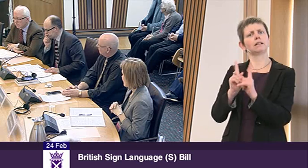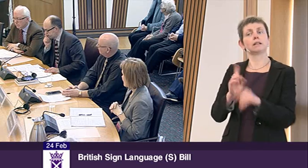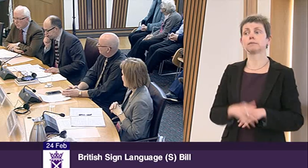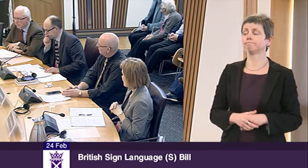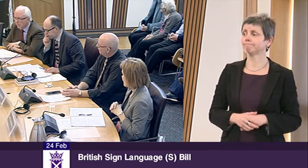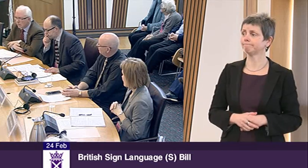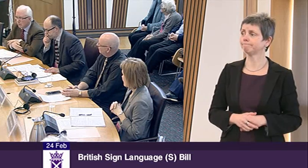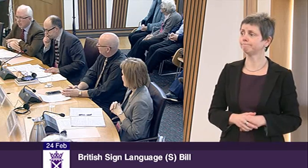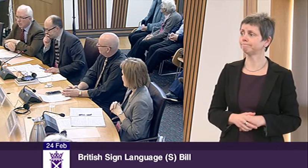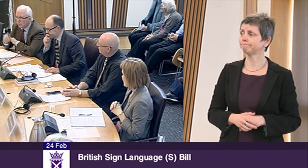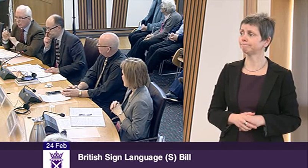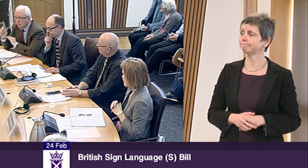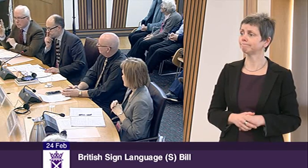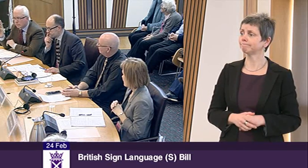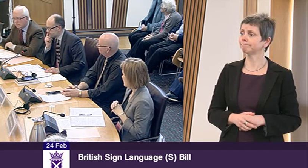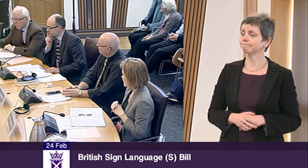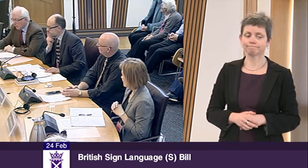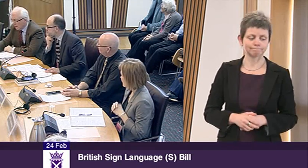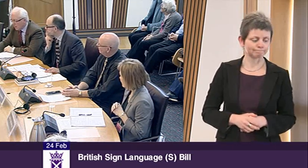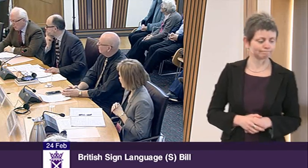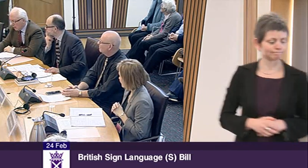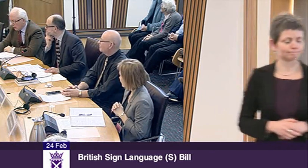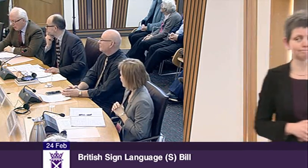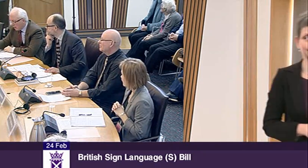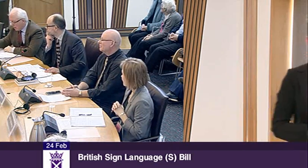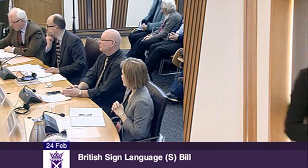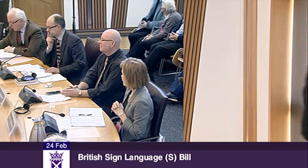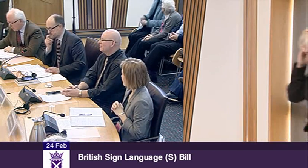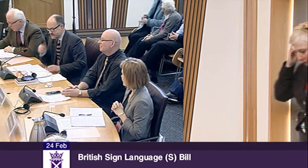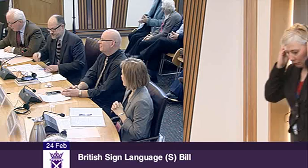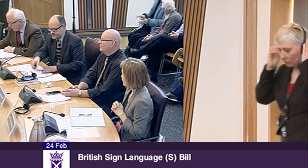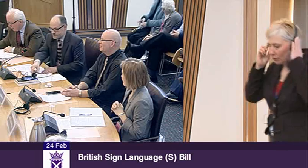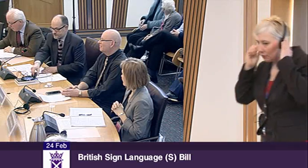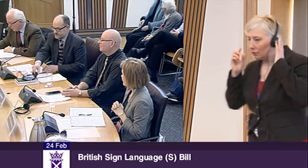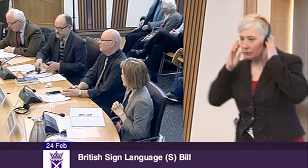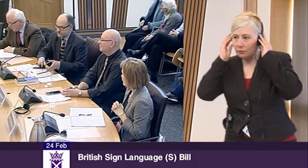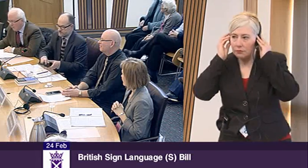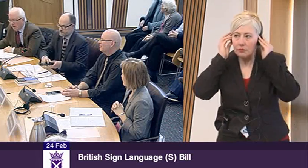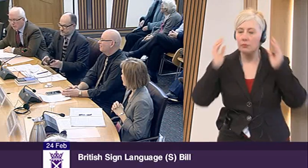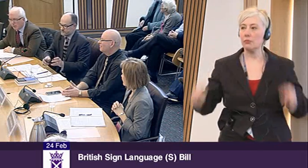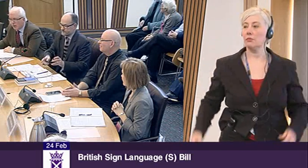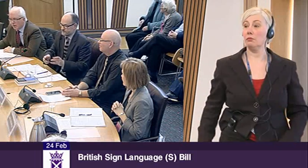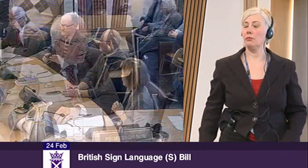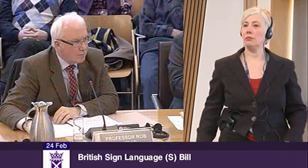Professor Dunbar: I will say a word or two about the Gaelic Language (Scotland) Act 2005.